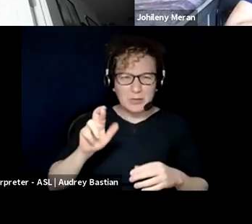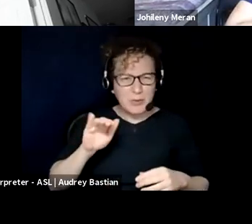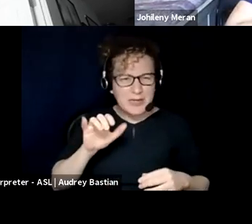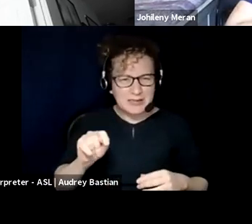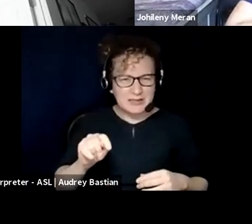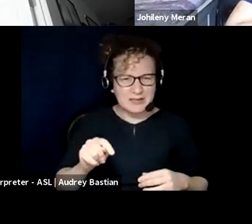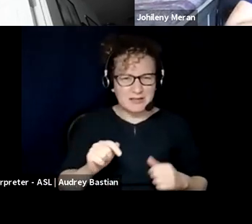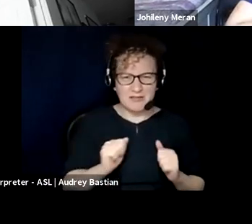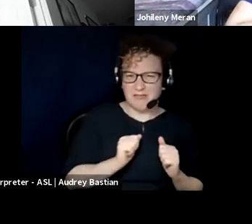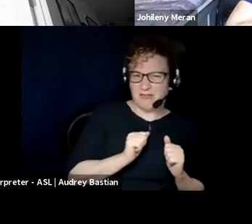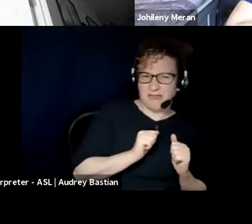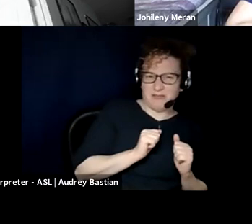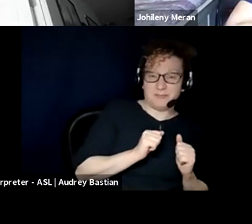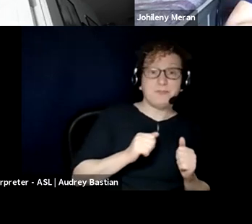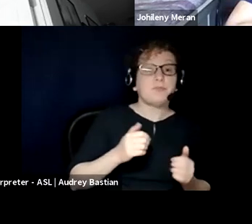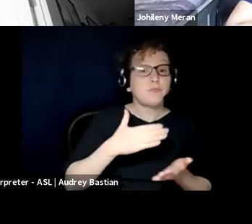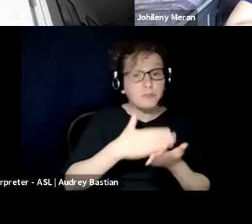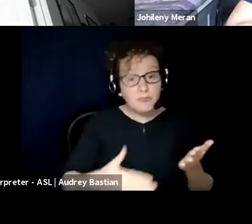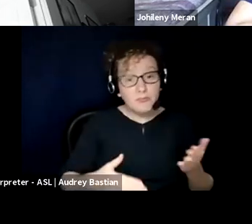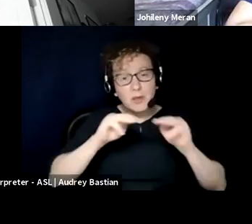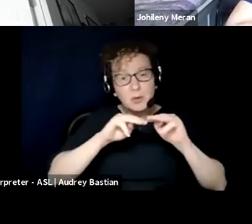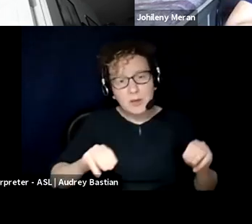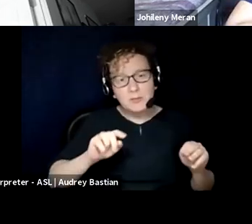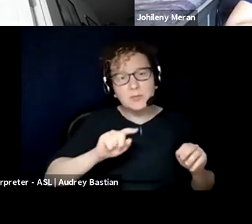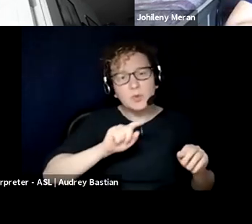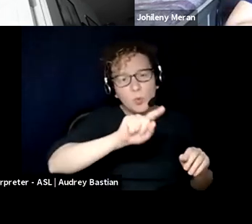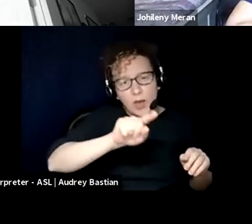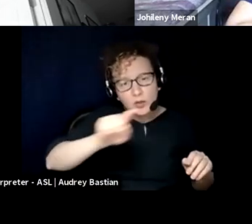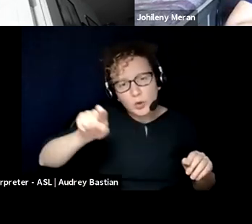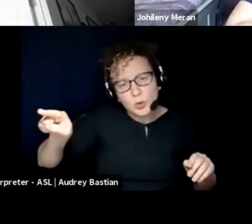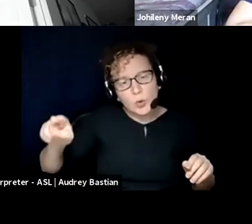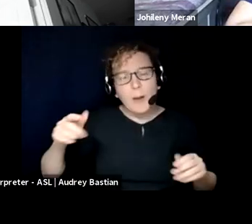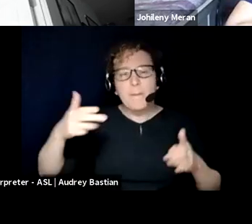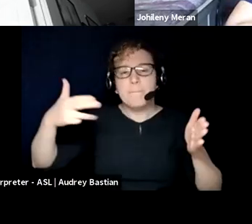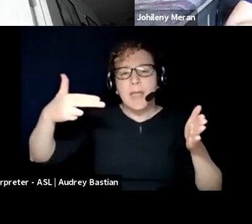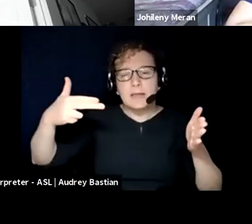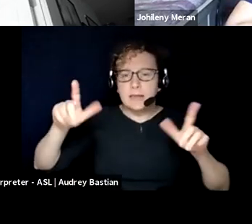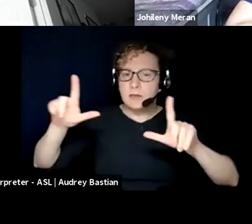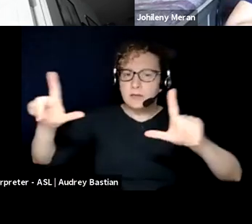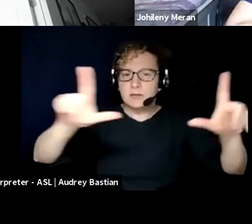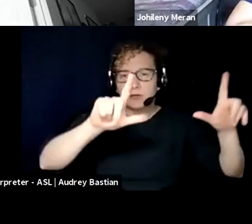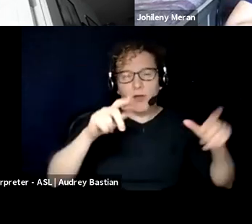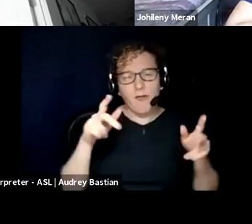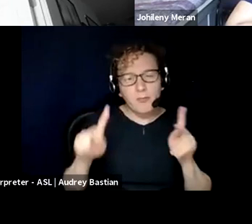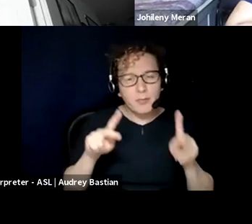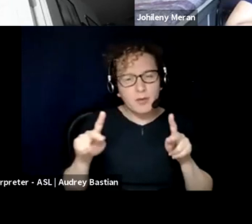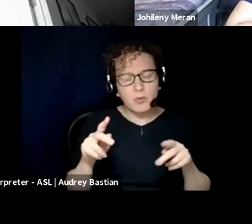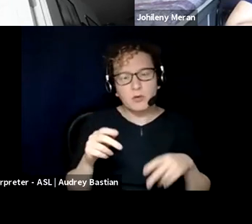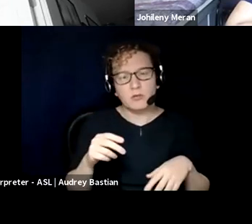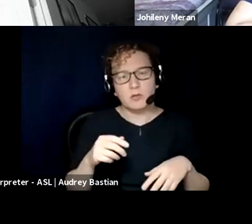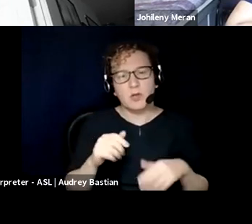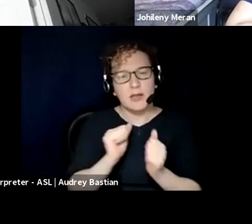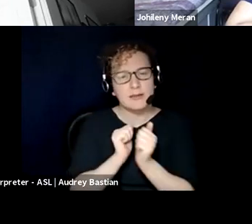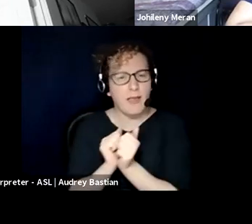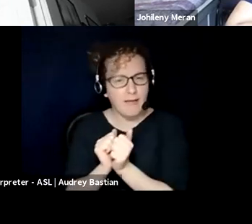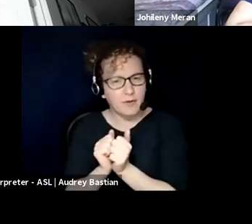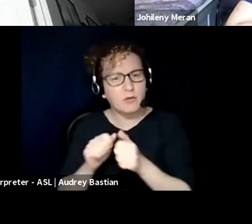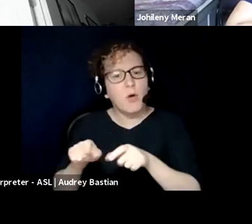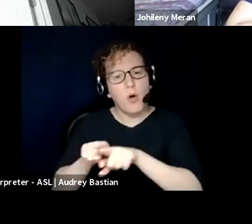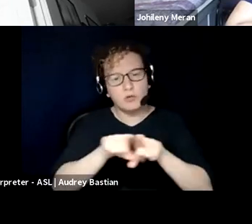would go to, like the paintings of people who were enslaved were also kind of triggering